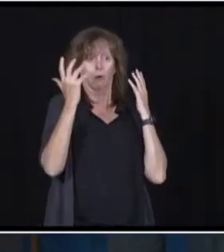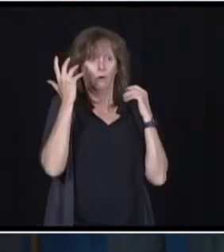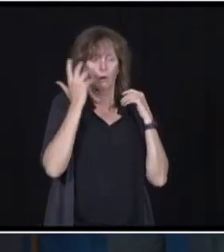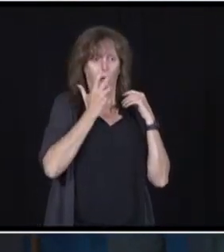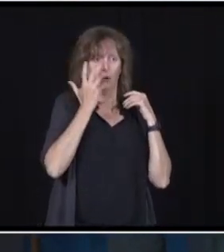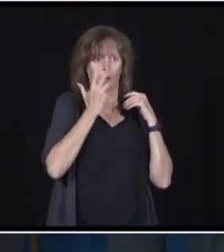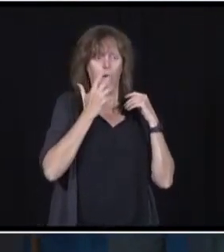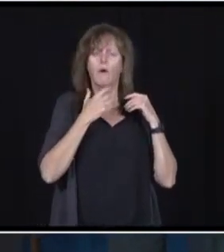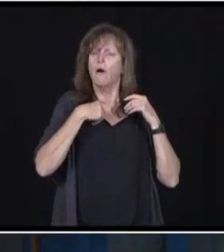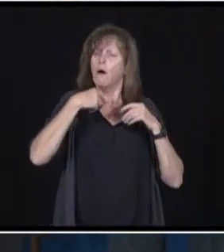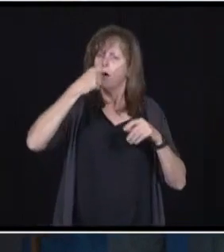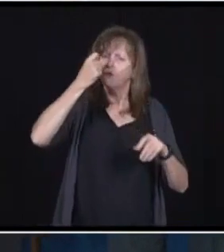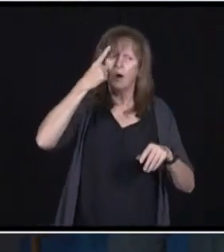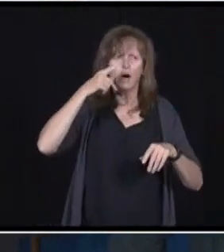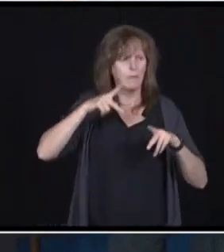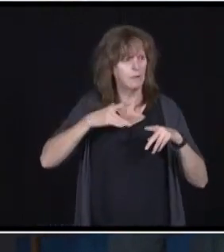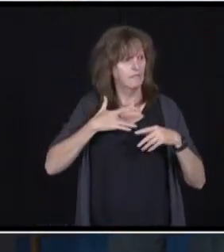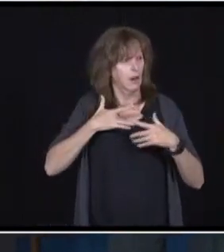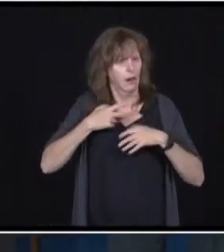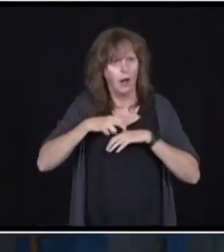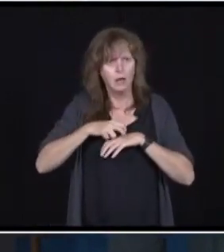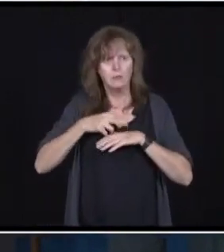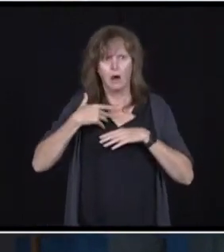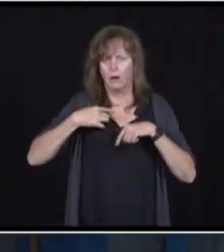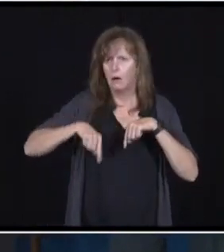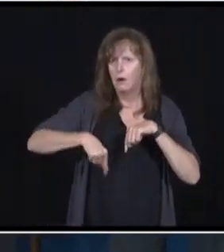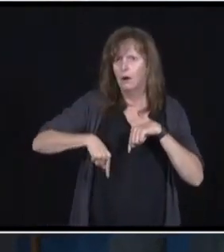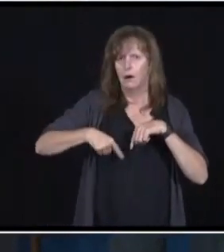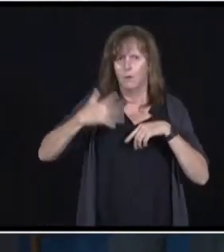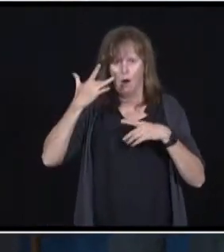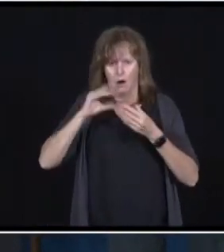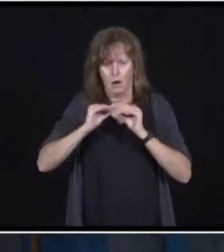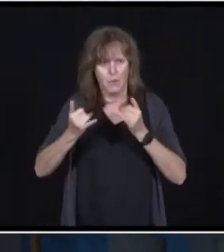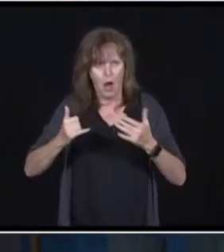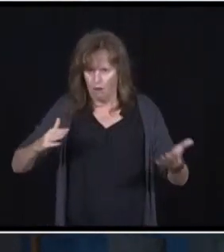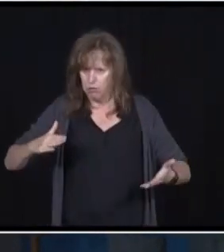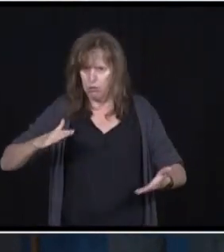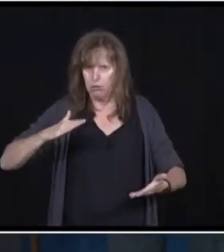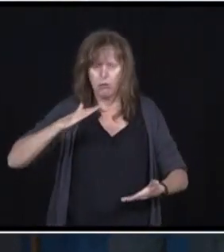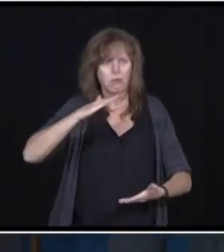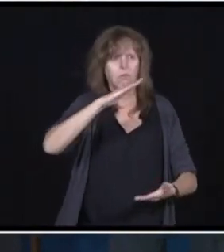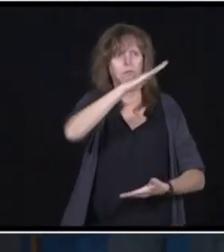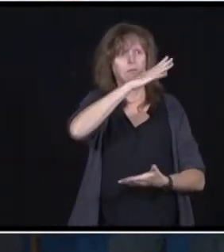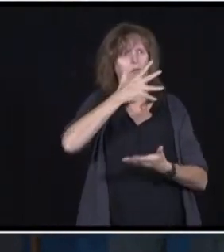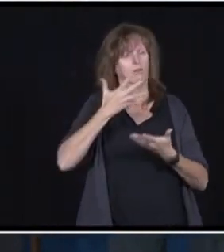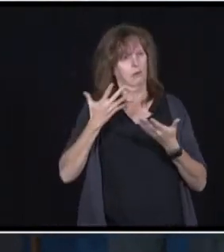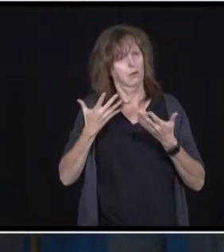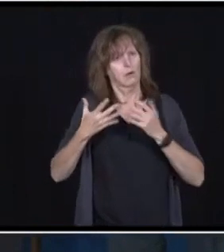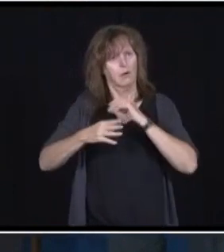the hospital and the people over there are incredible. And it is almost like within two days, on a Friday, there